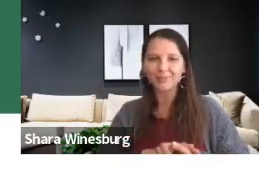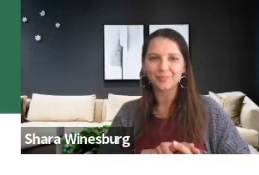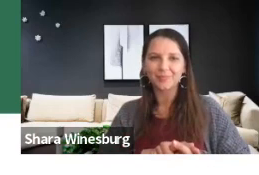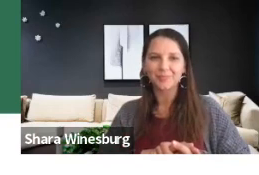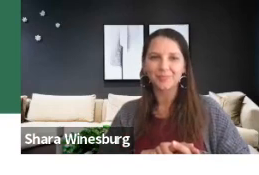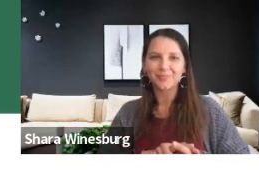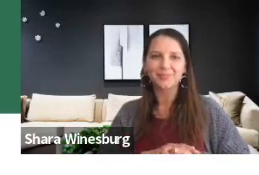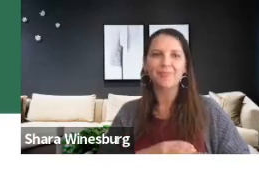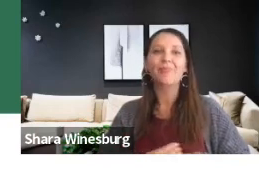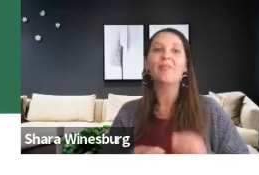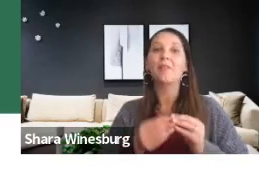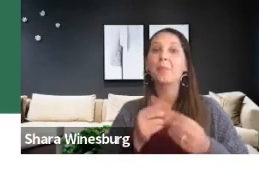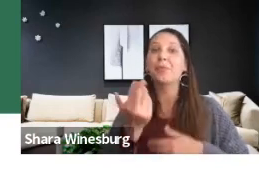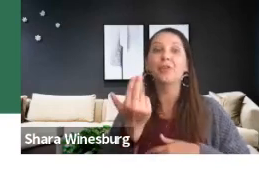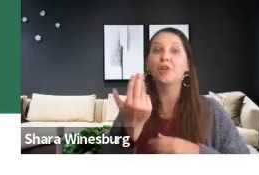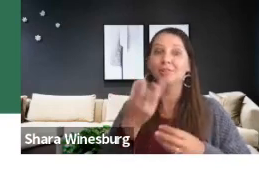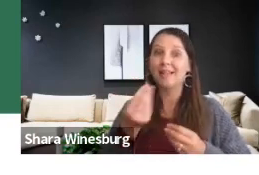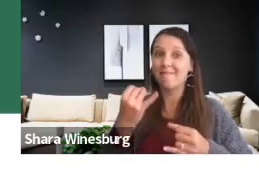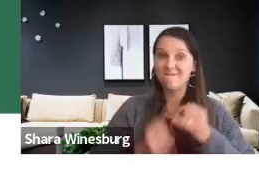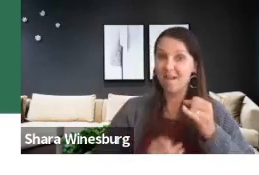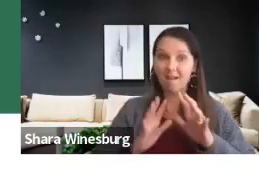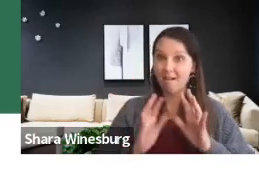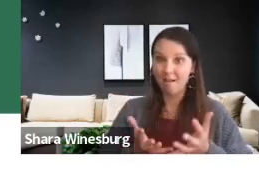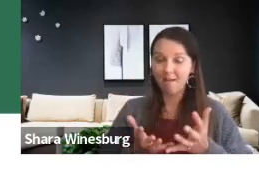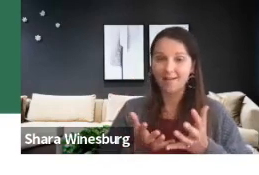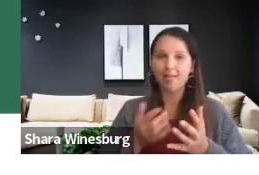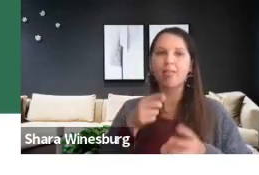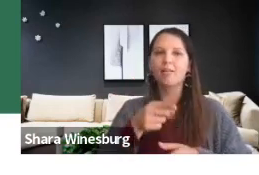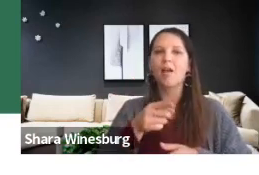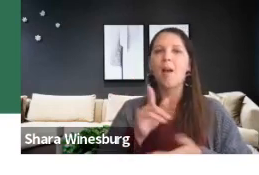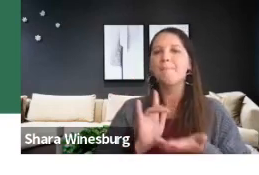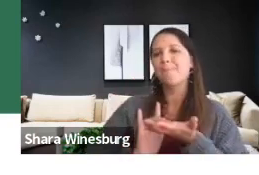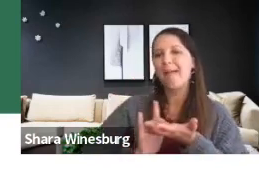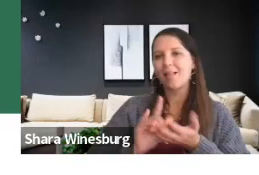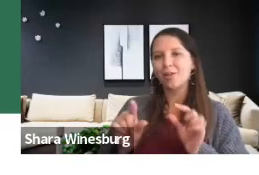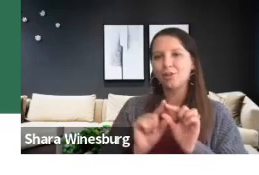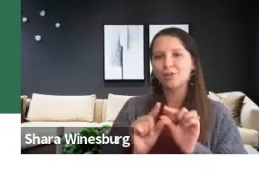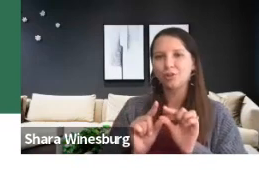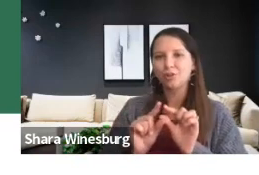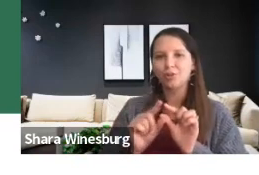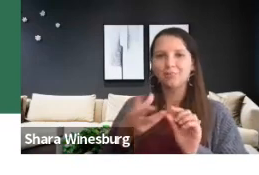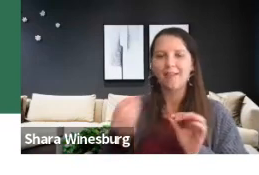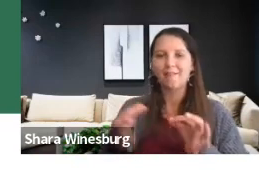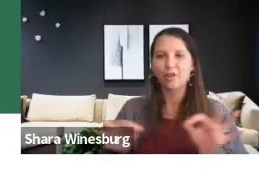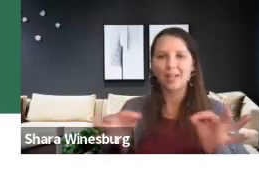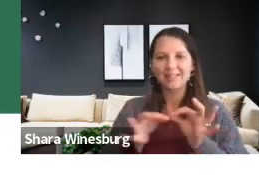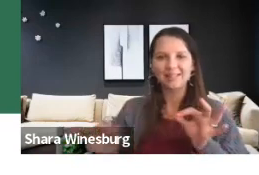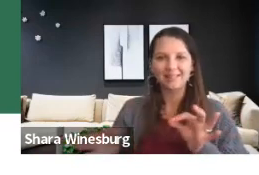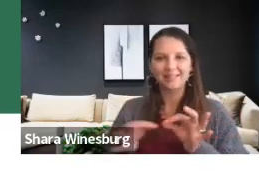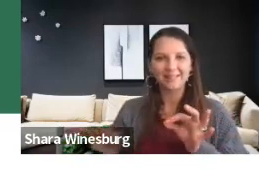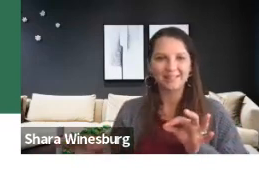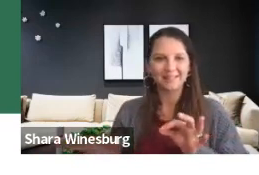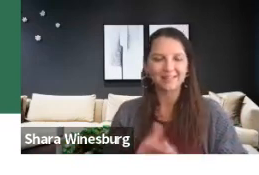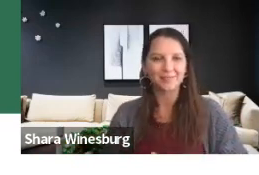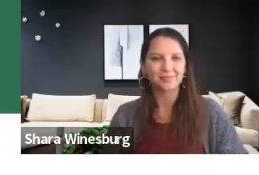the deaf community. Module thirteen, the final module focuses on medical terms and